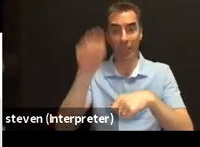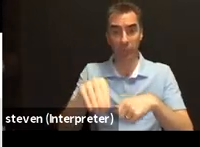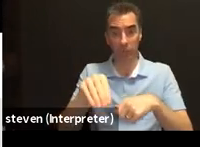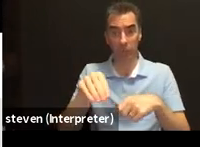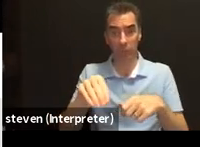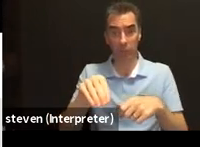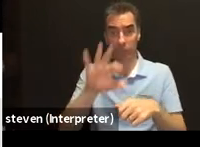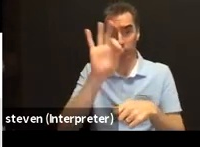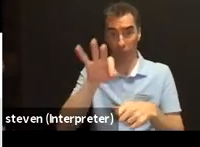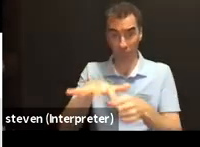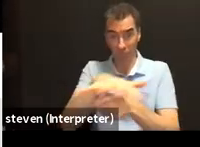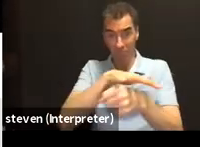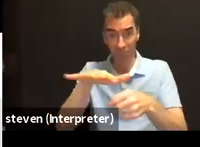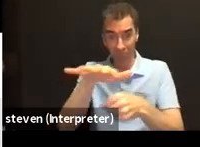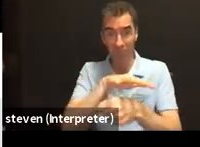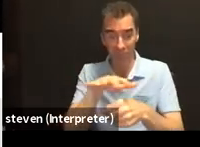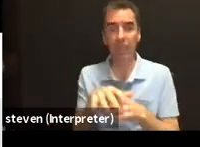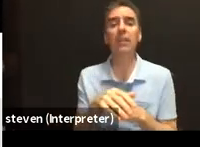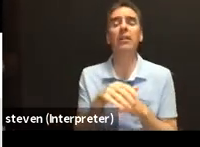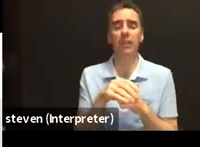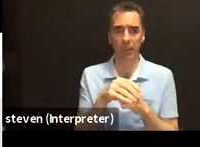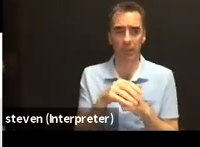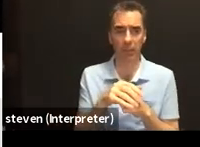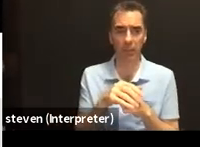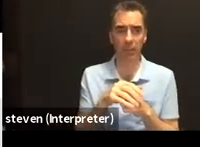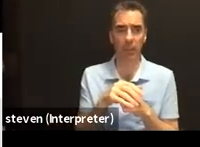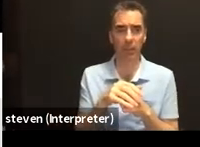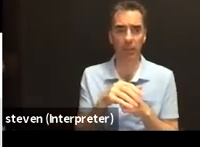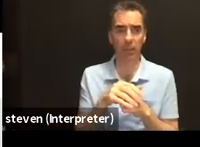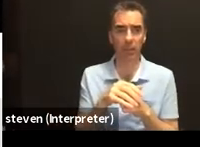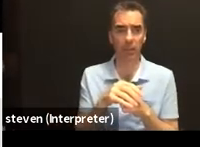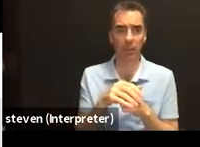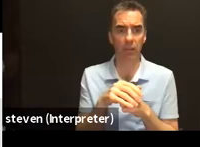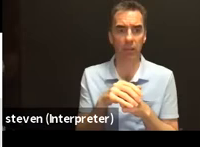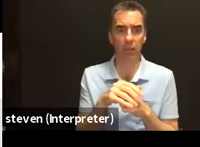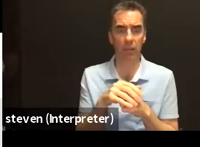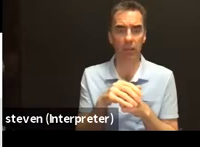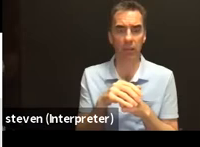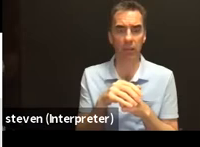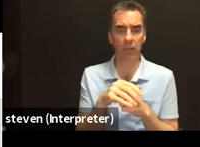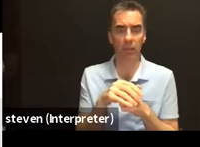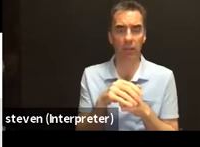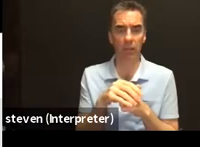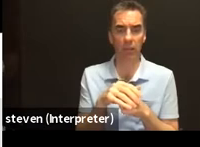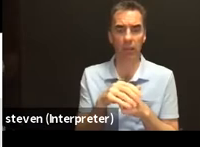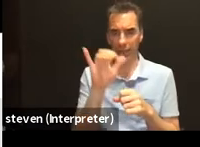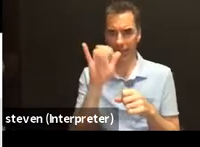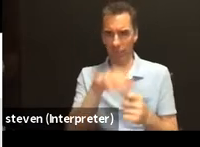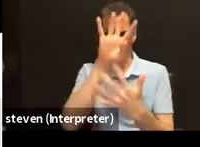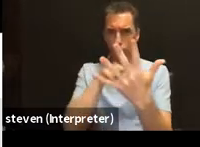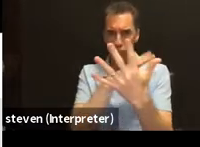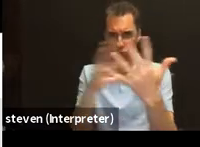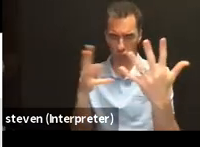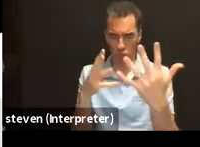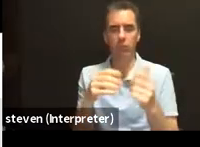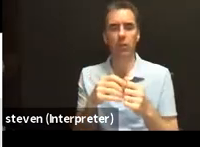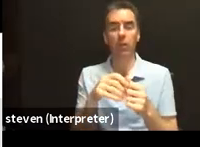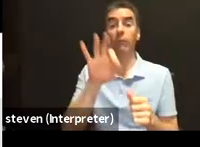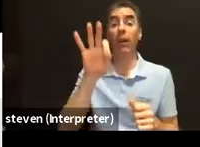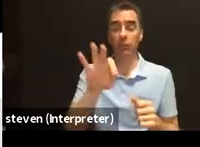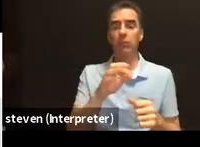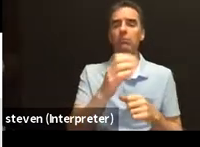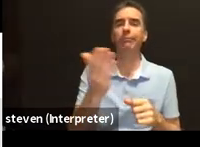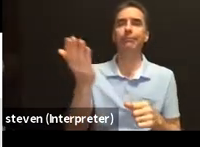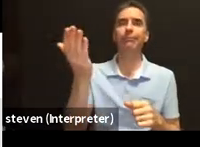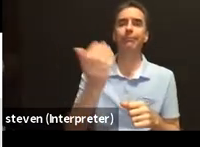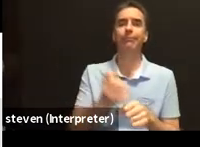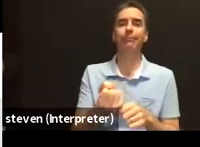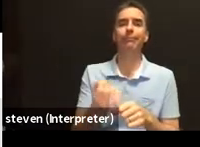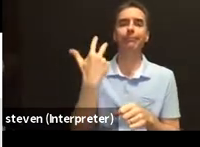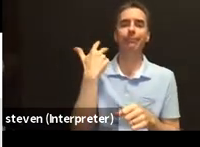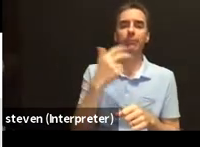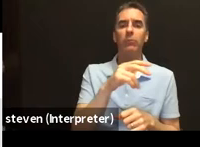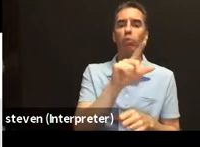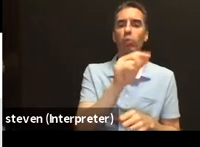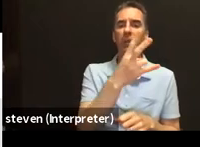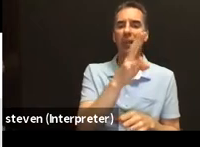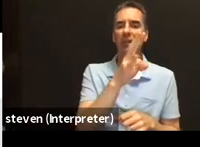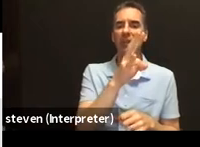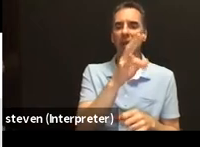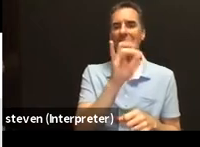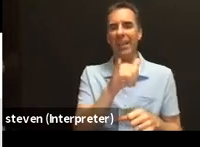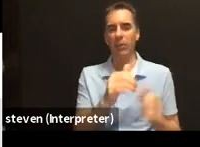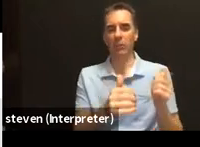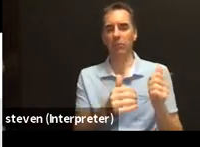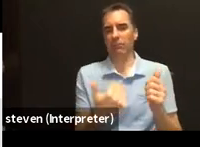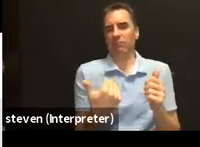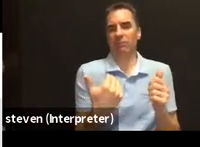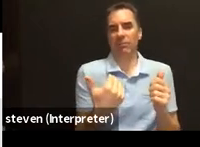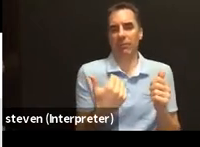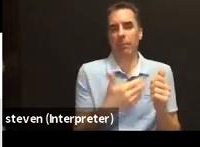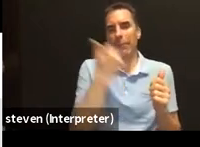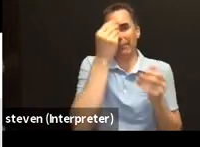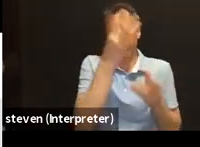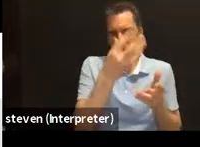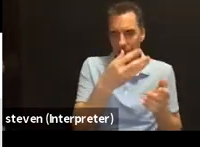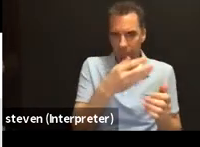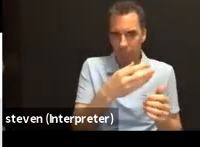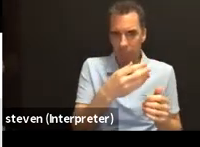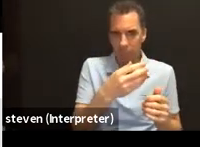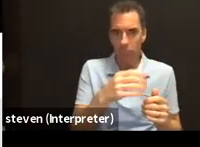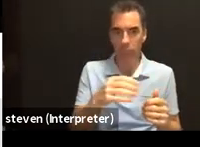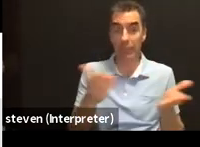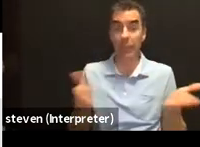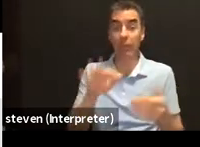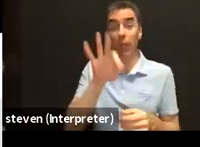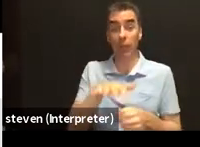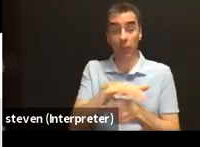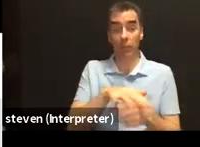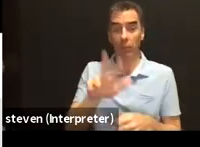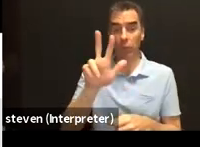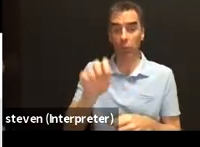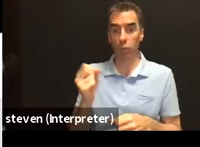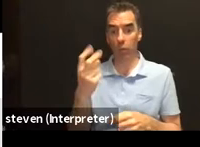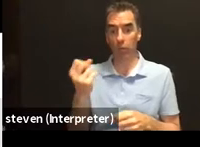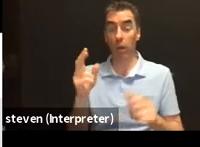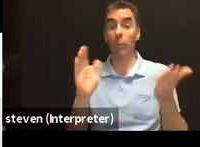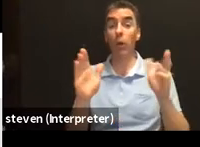maria.rodriguez: So it can be an indicator of why that might be. So looking at this information will look at, we look at Fresno, the average in 2017 this was this was the most recent that I that I can gather a vacancy rate here and there's always three point 12% so it's way lower than the US National